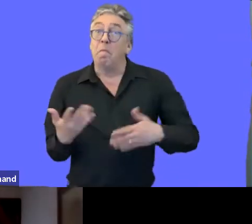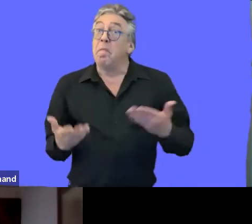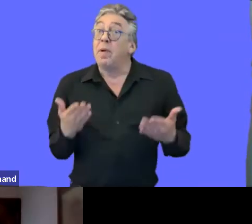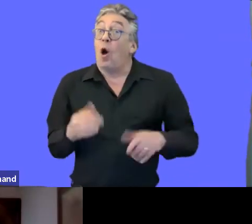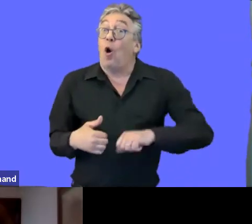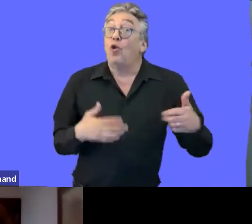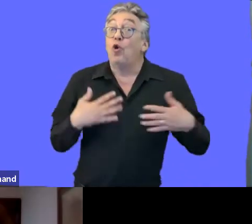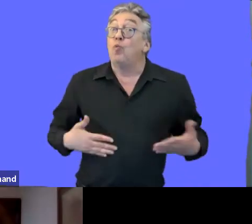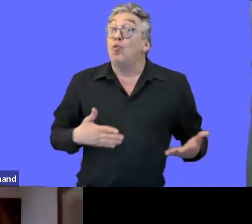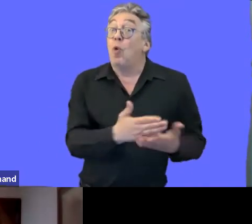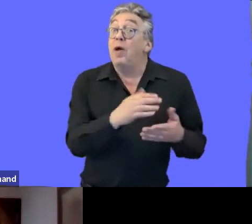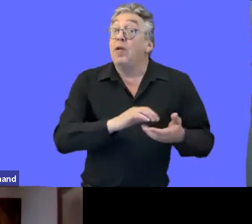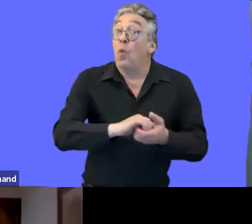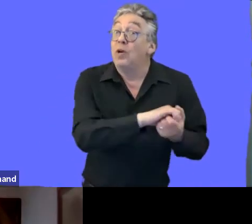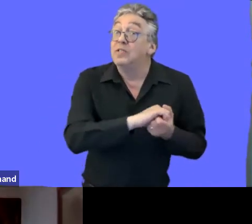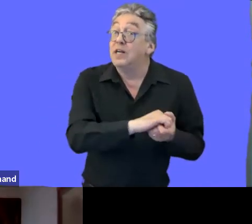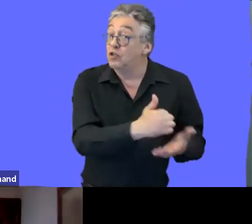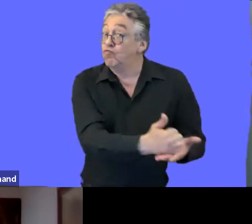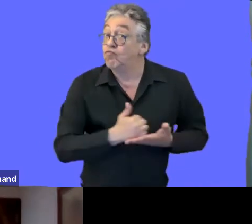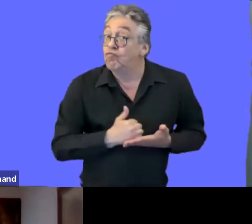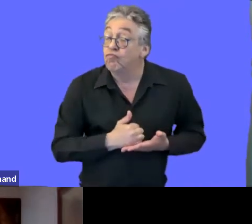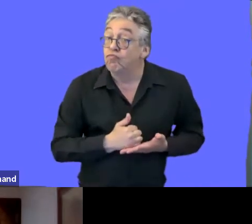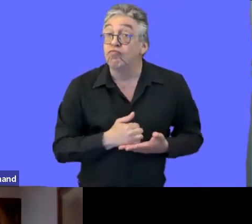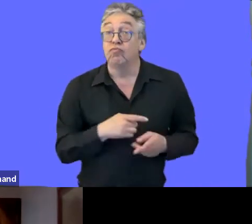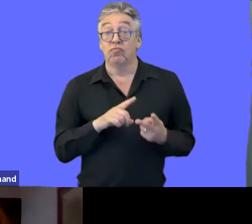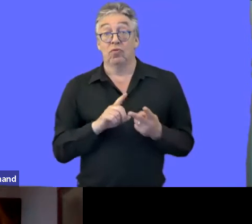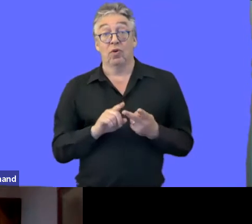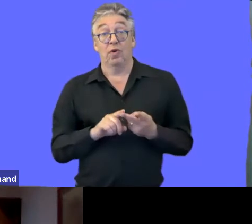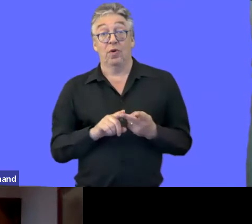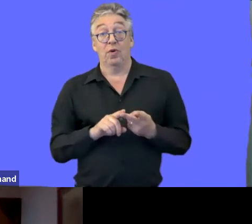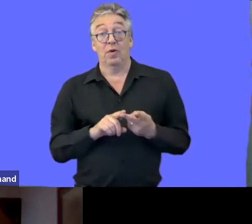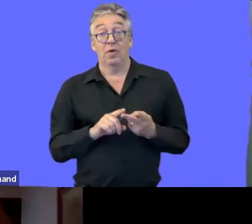Will be reprisals from the government?